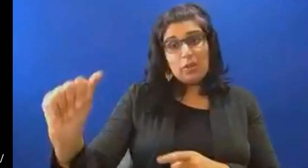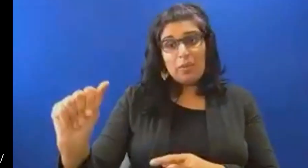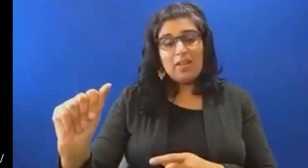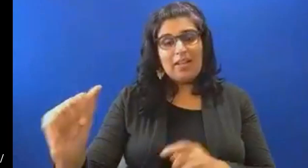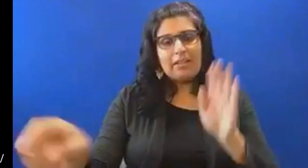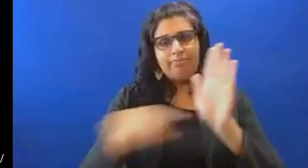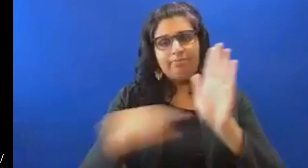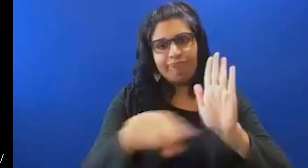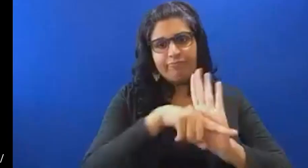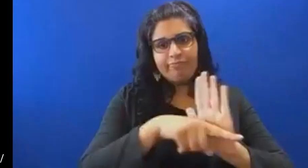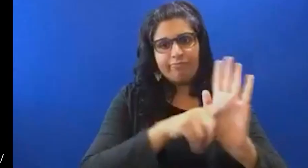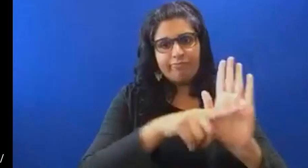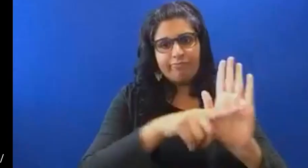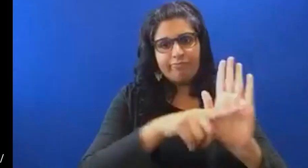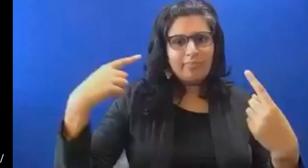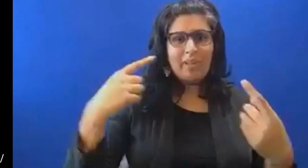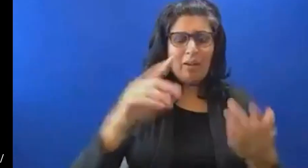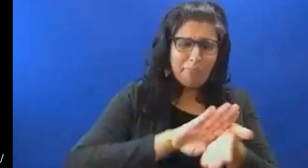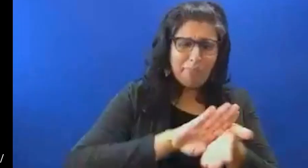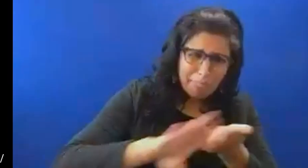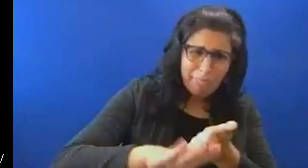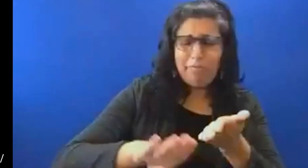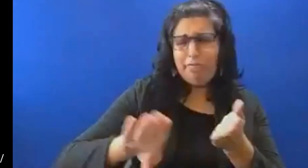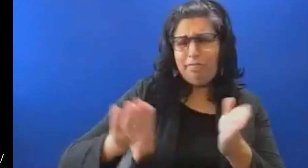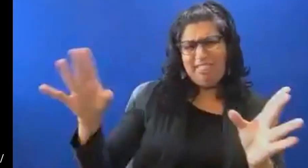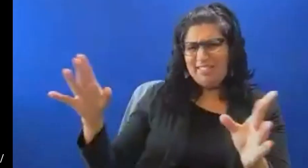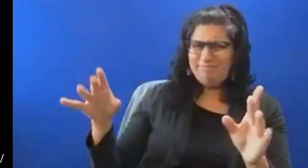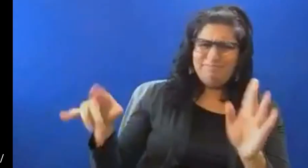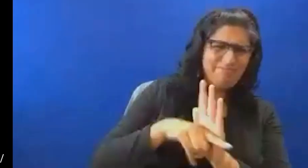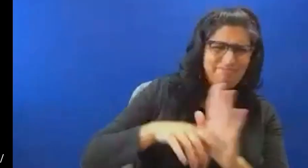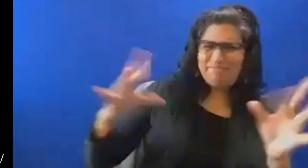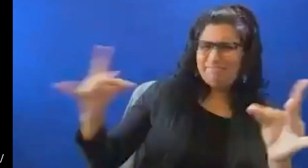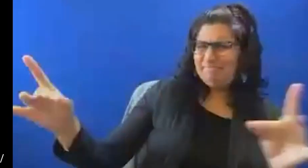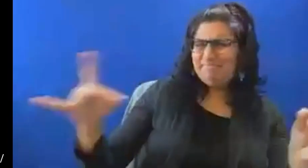There's so much stigma surrounding it. There's so much ill representation surrounding it.